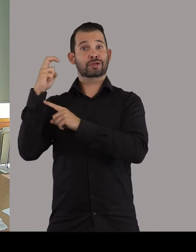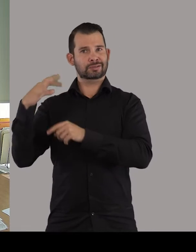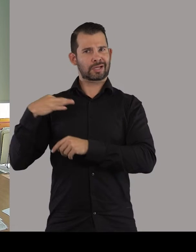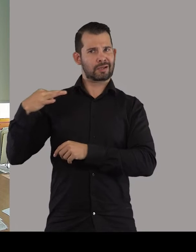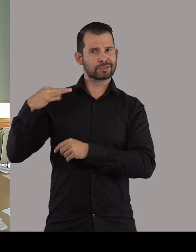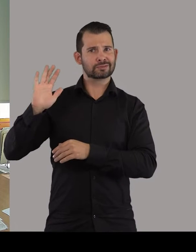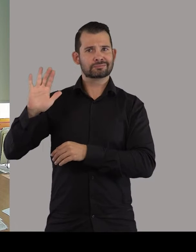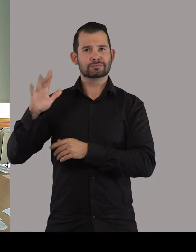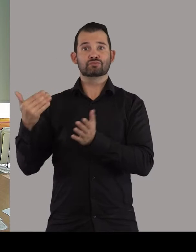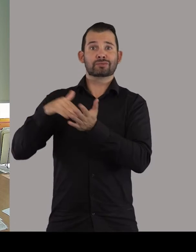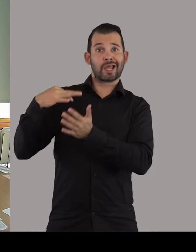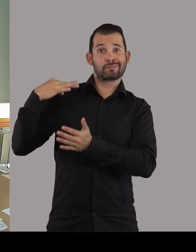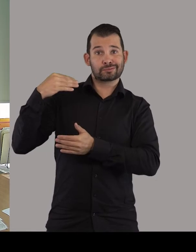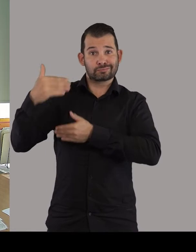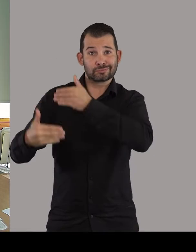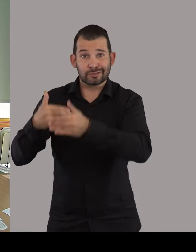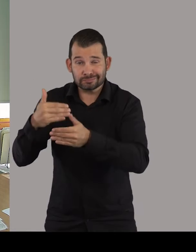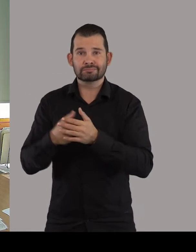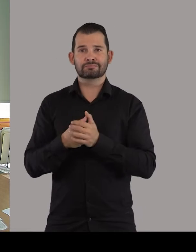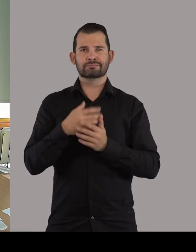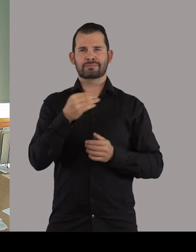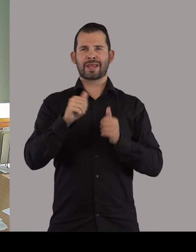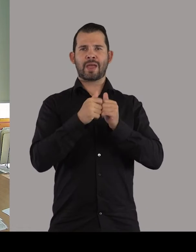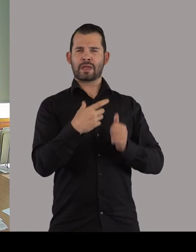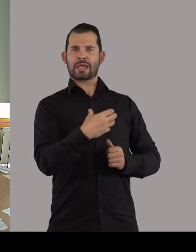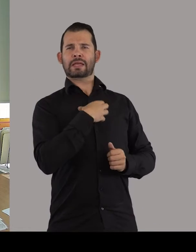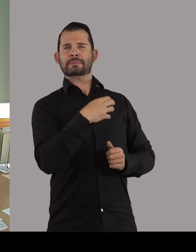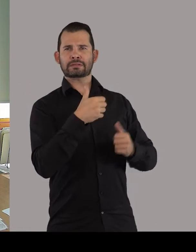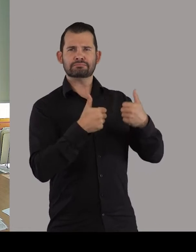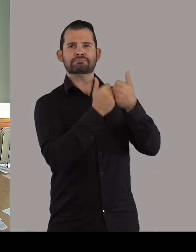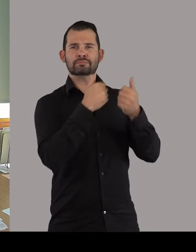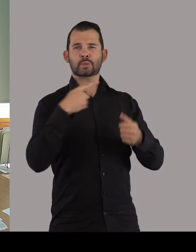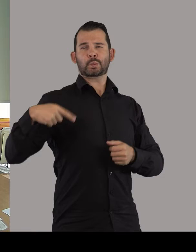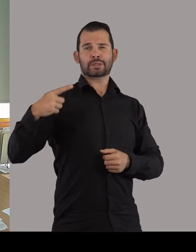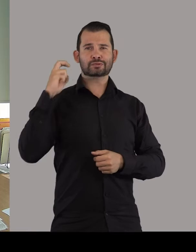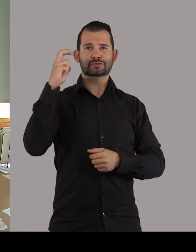and re-application process, and how to appeal a Wheel-Trans eligibility decision.